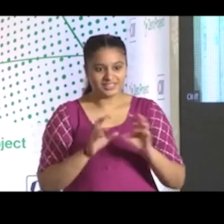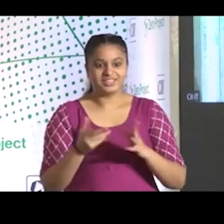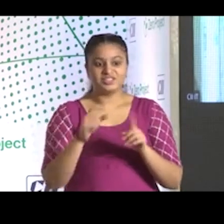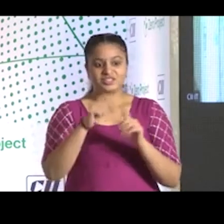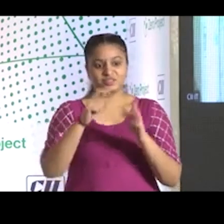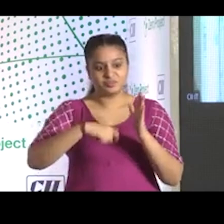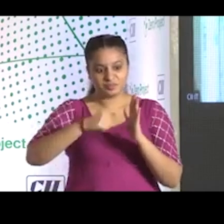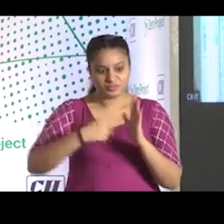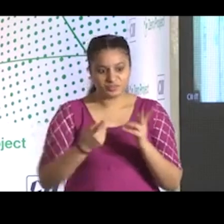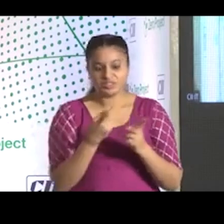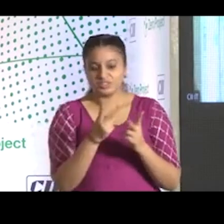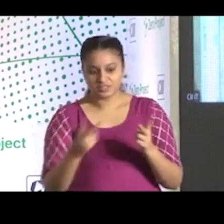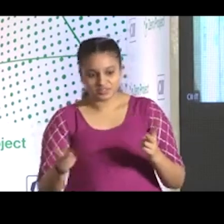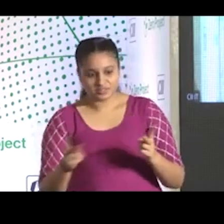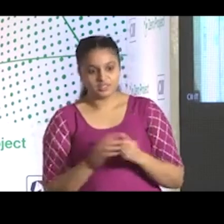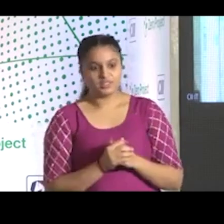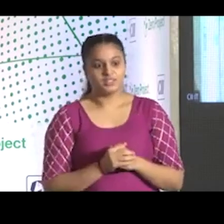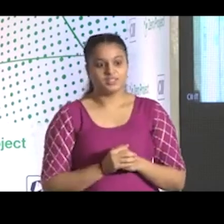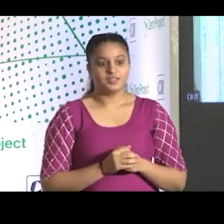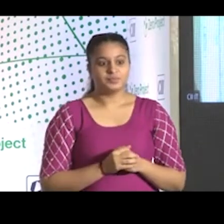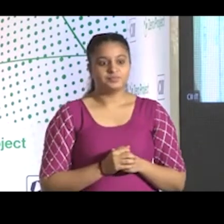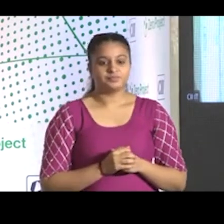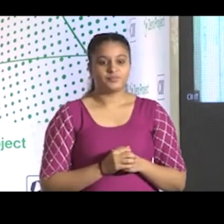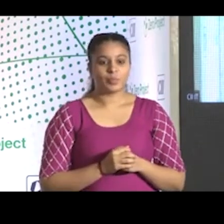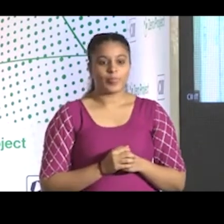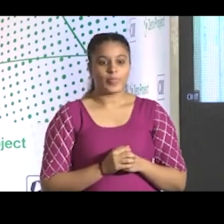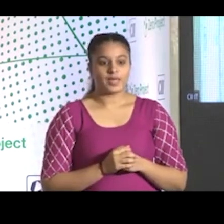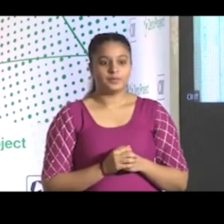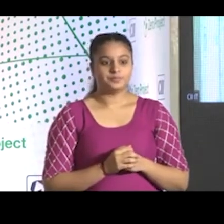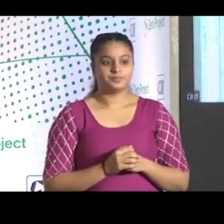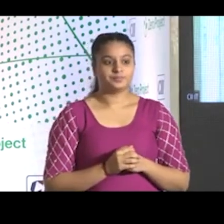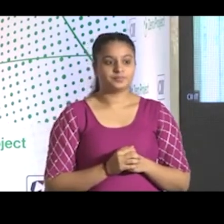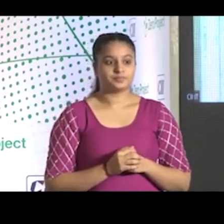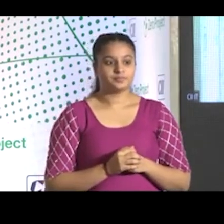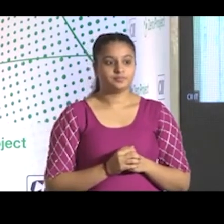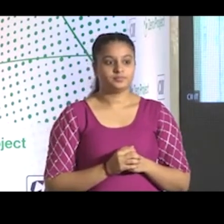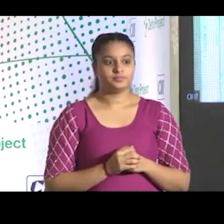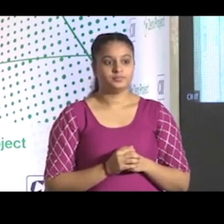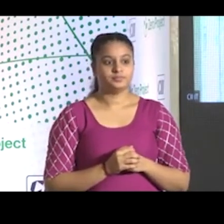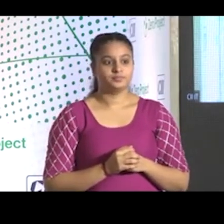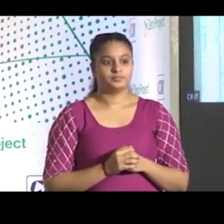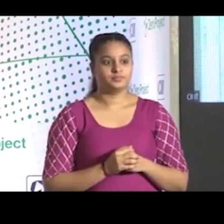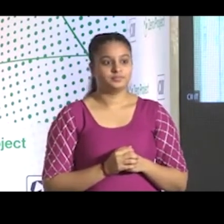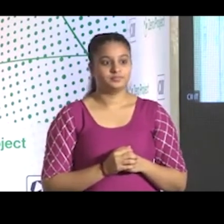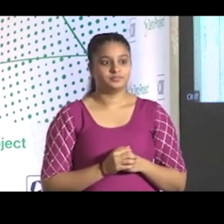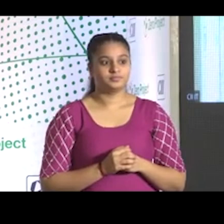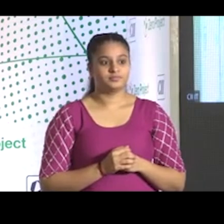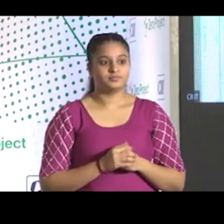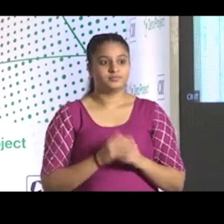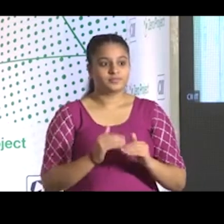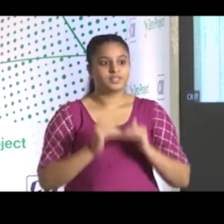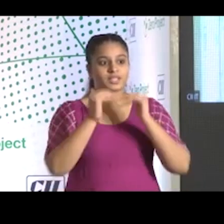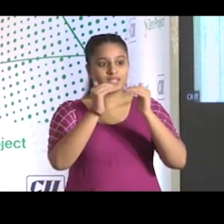and even more increasingly so on innovative technologies. It's not only high tech, it's also low tech,